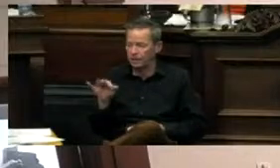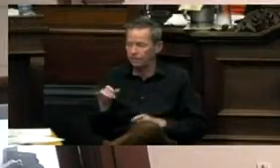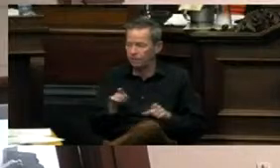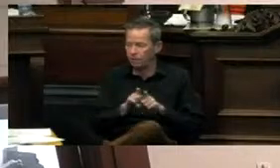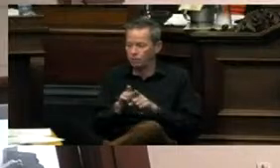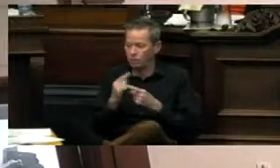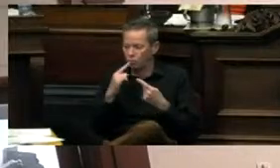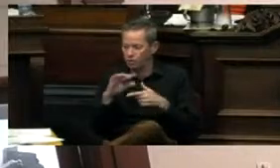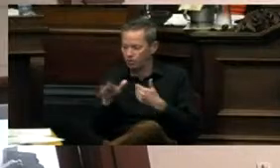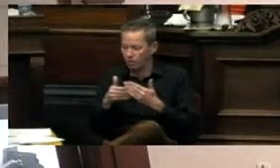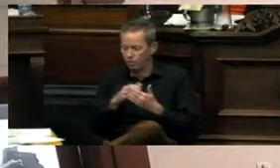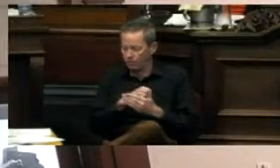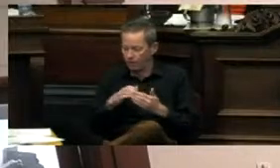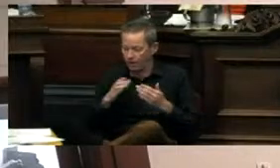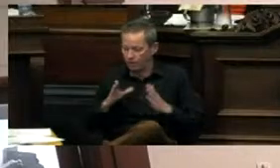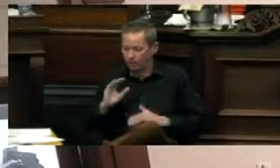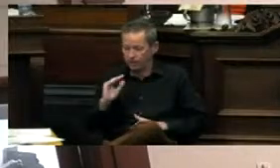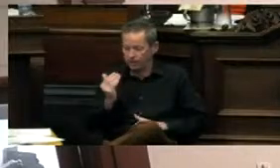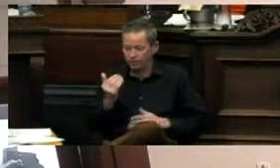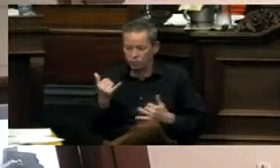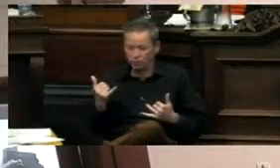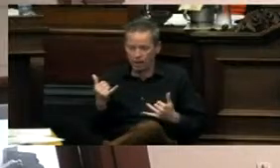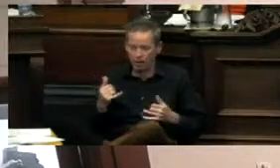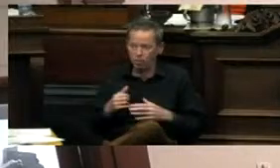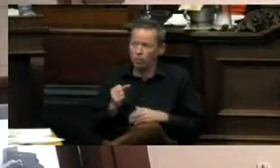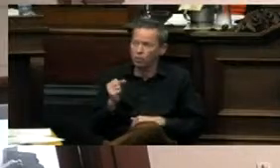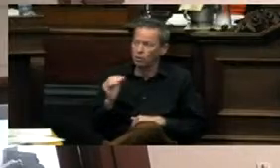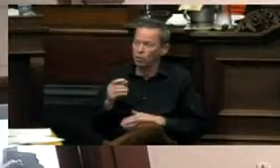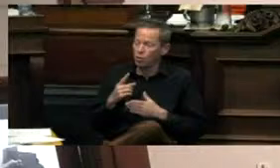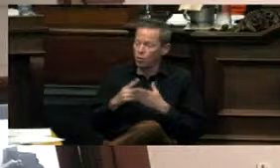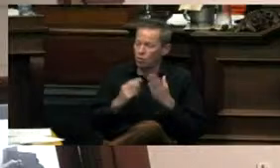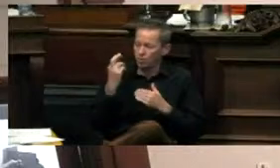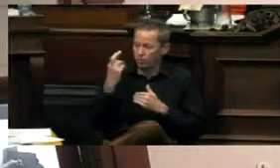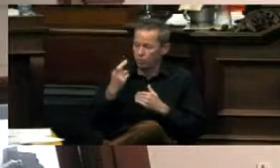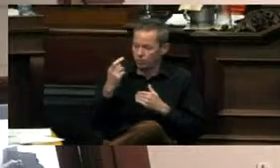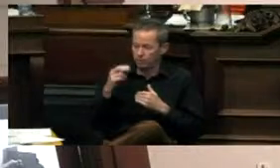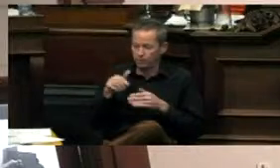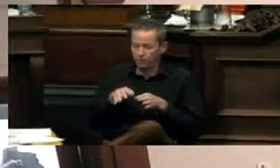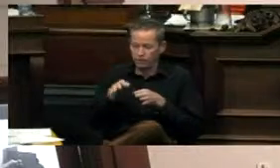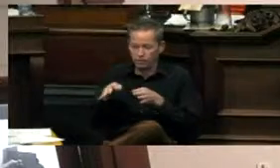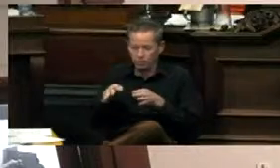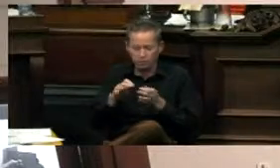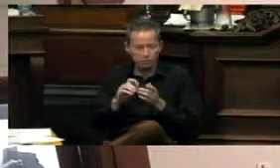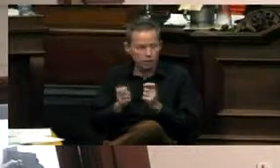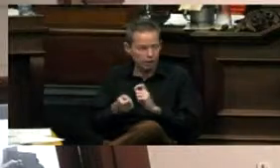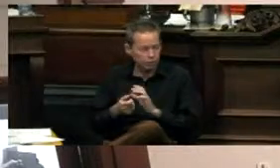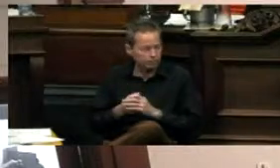I think it's also important to be able to change the dates. If